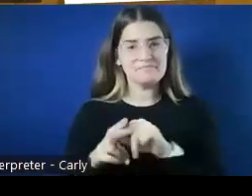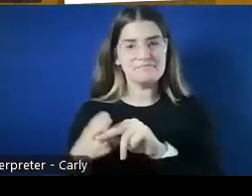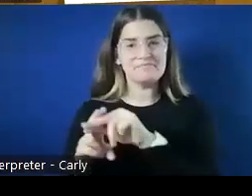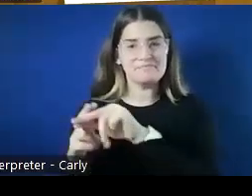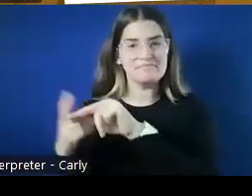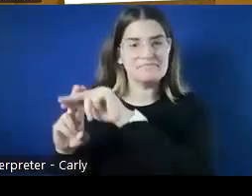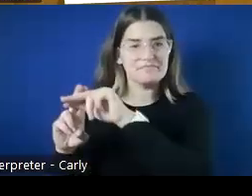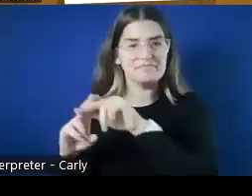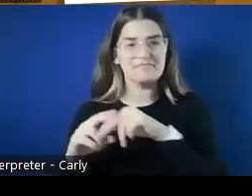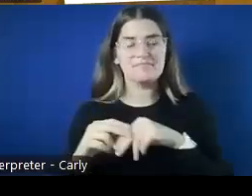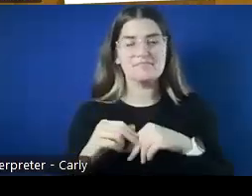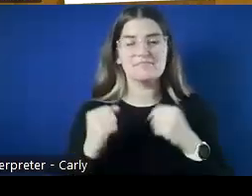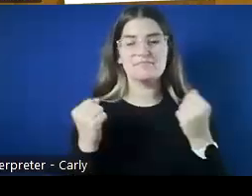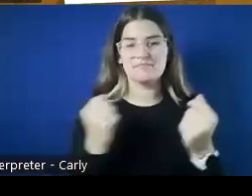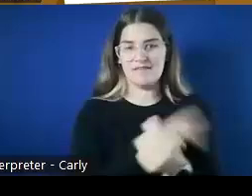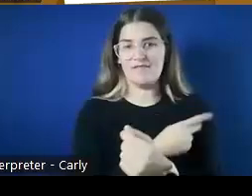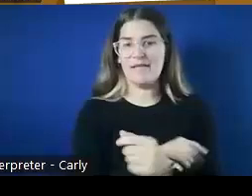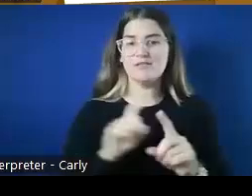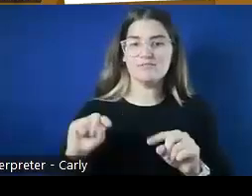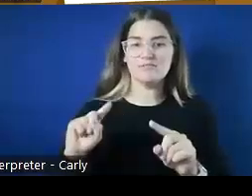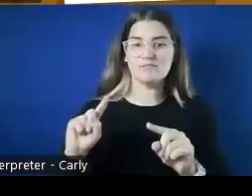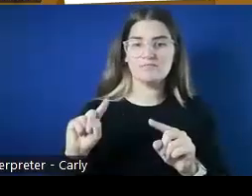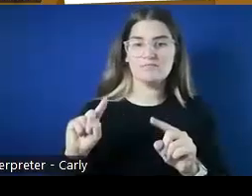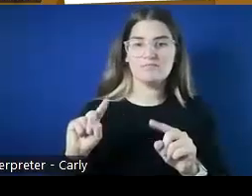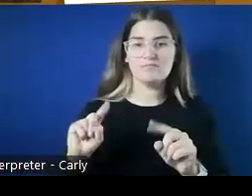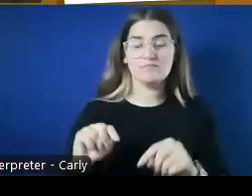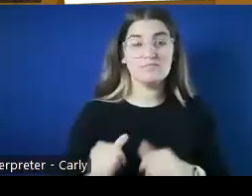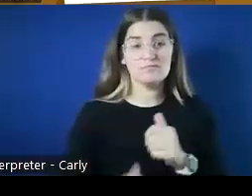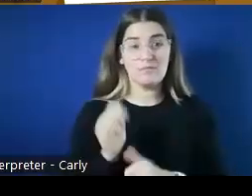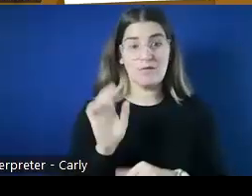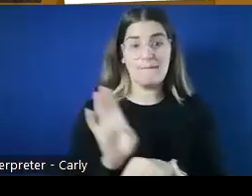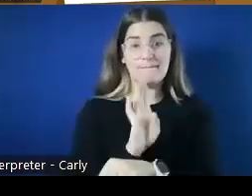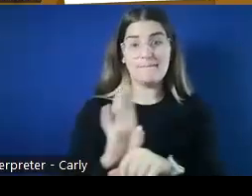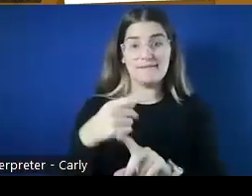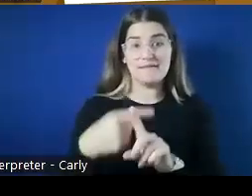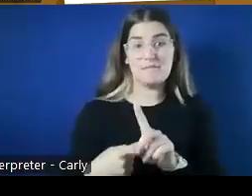number of patients that we have been seeing the busiest month that we have had so far is